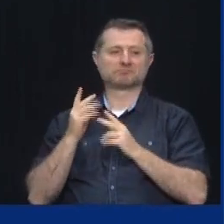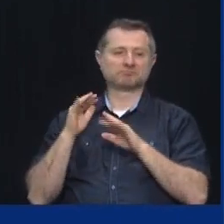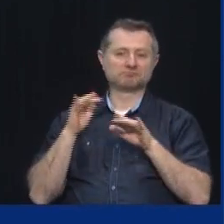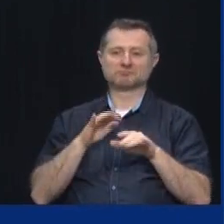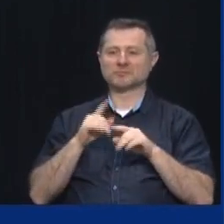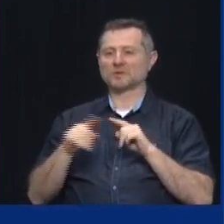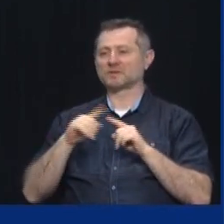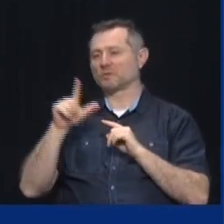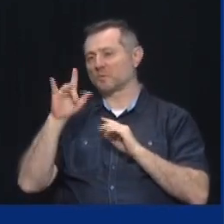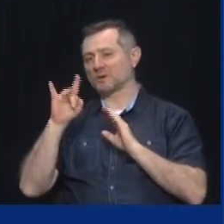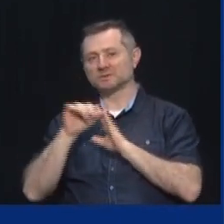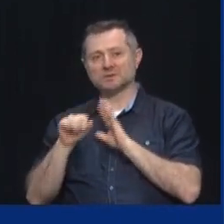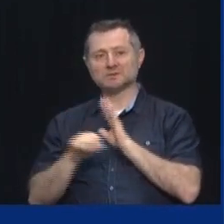BRING THE ECONOMY BACK.